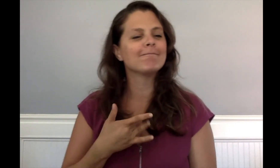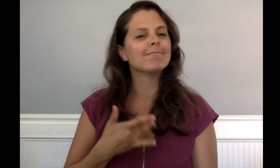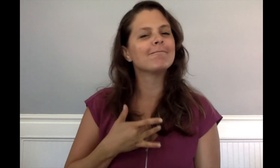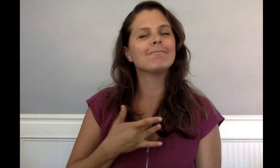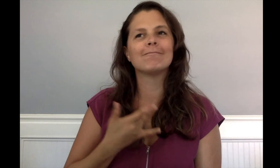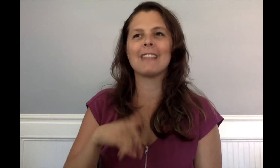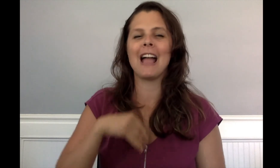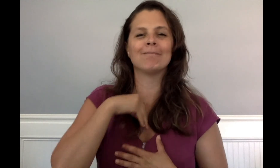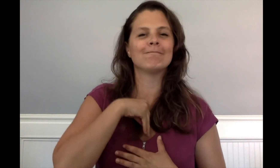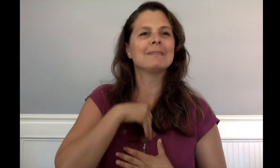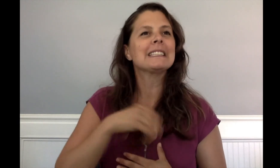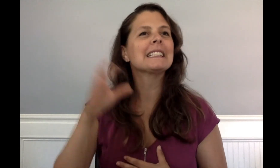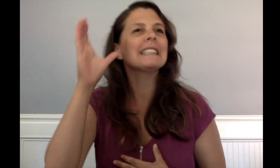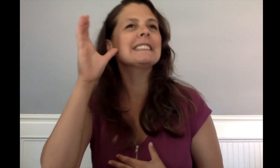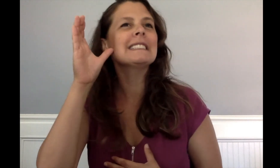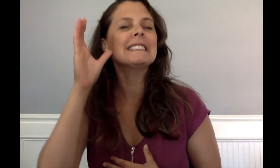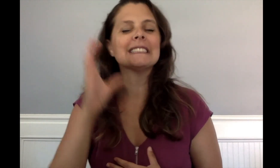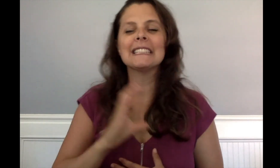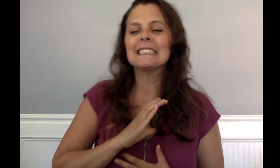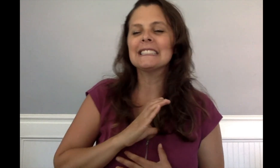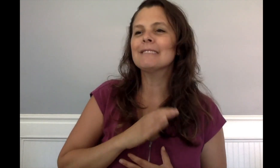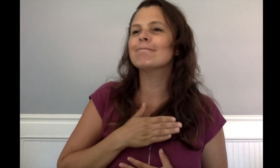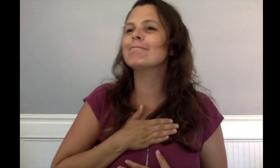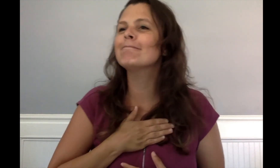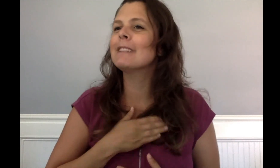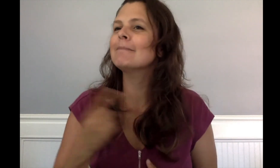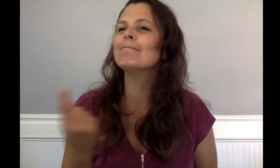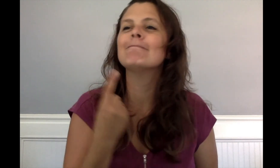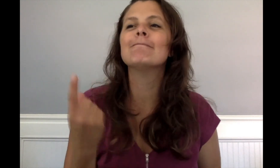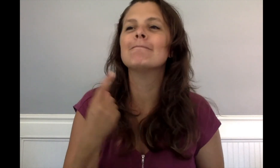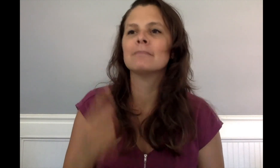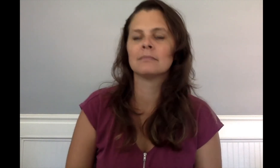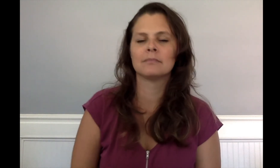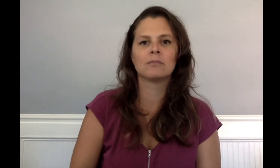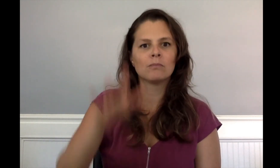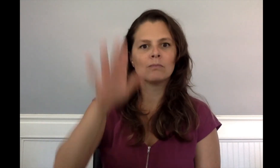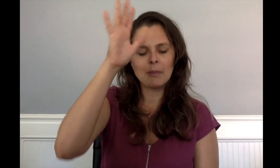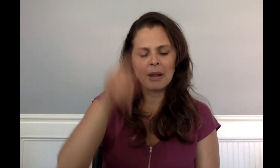Instead, we have to listen with something else."